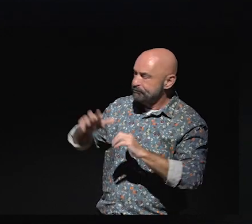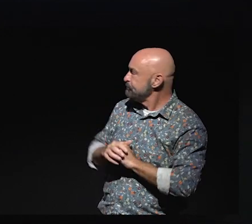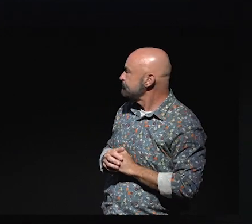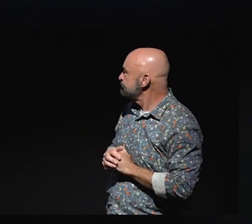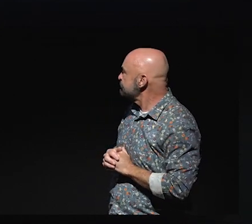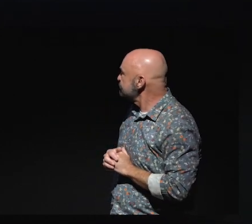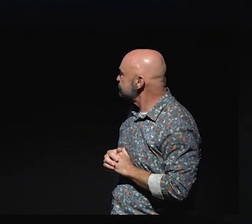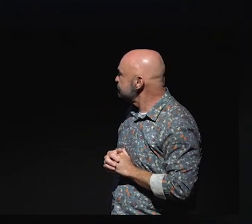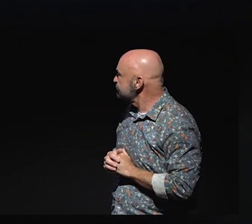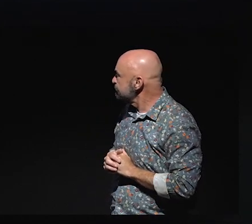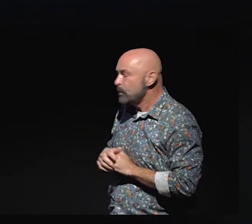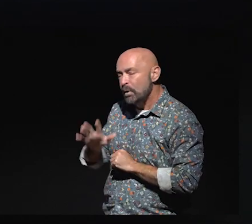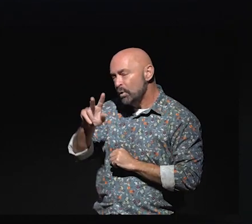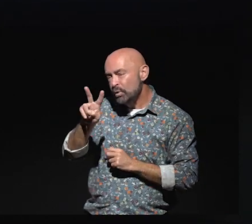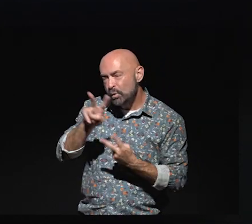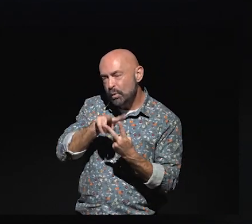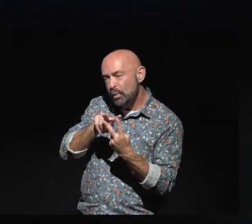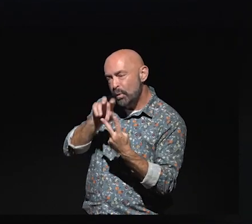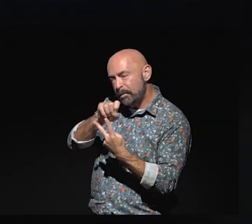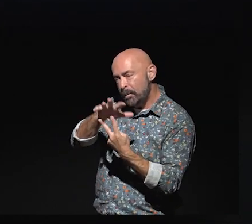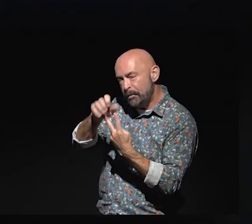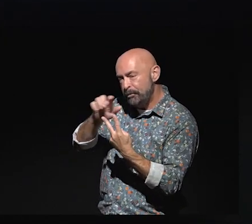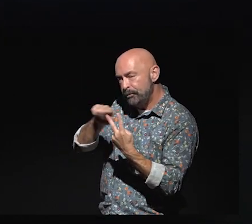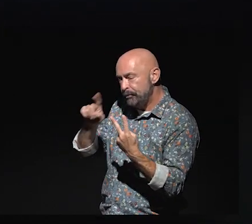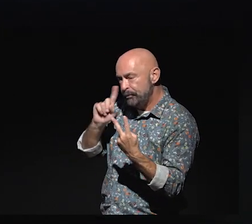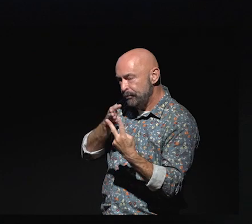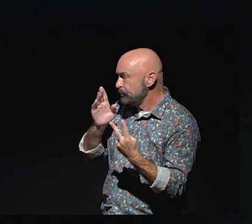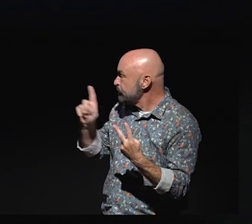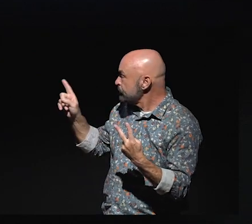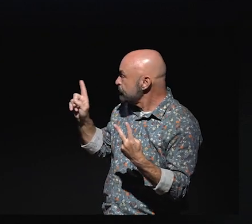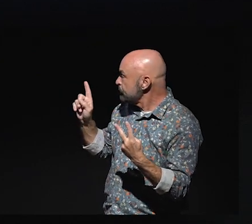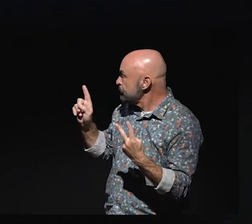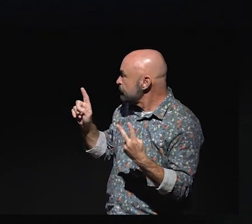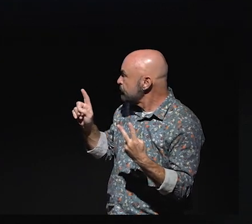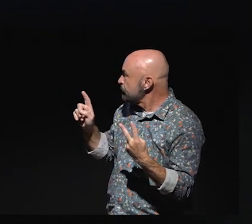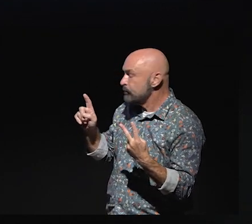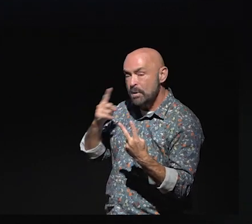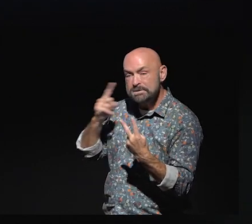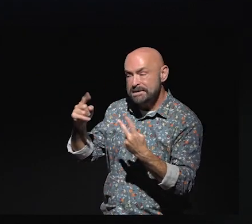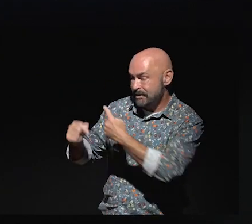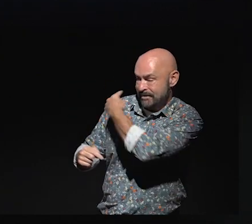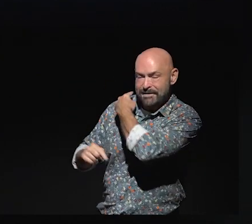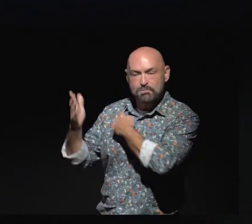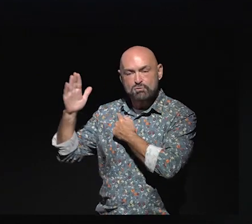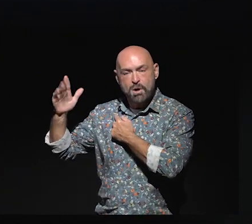And I point out two things that we will come back to. One is the reflection in the mirror.